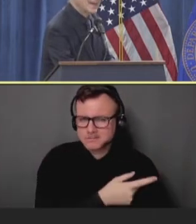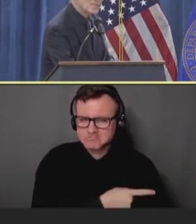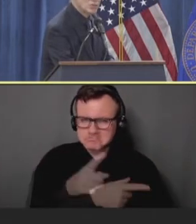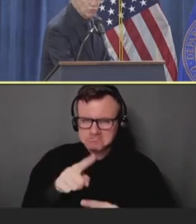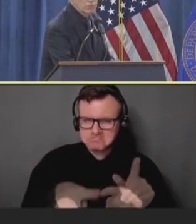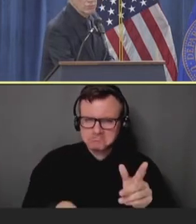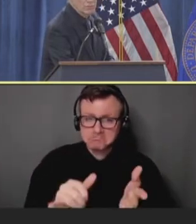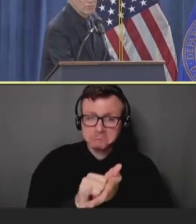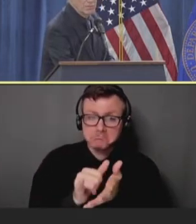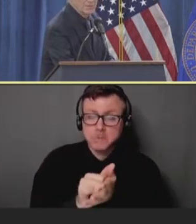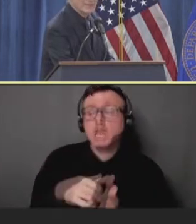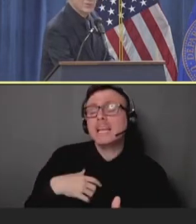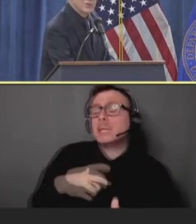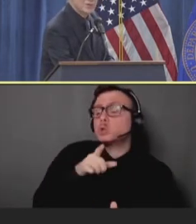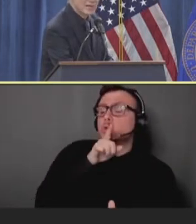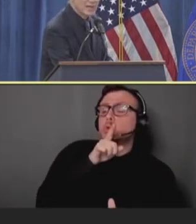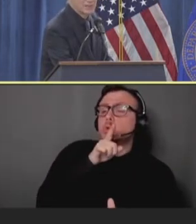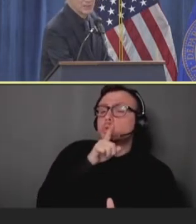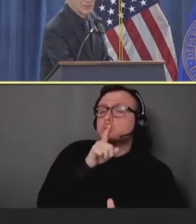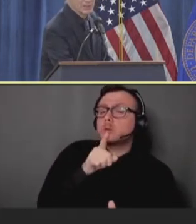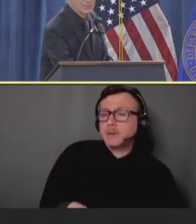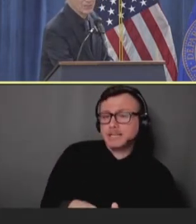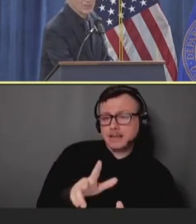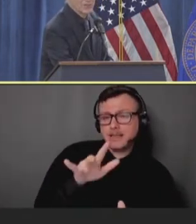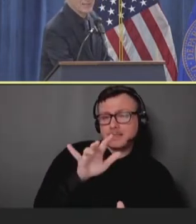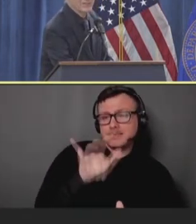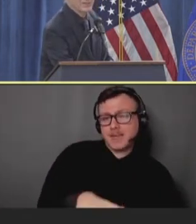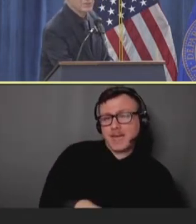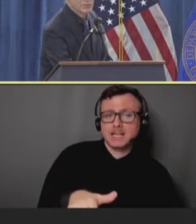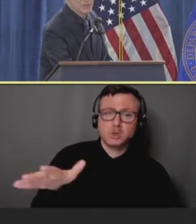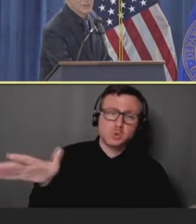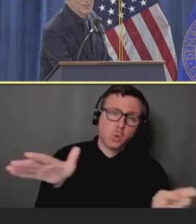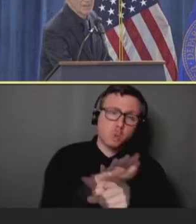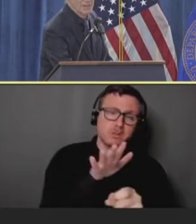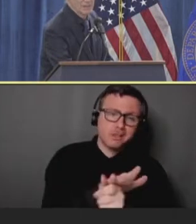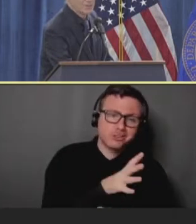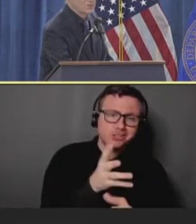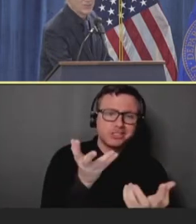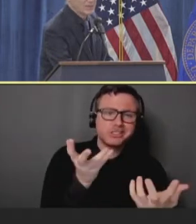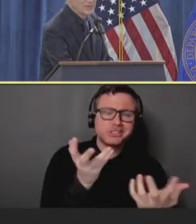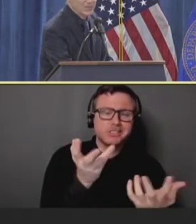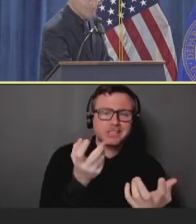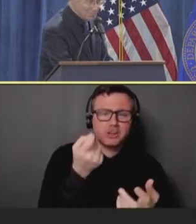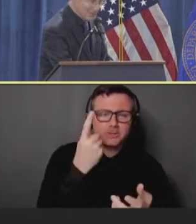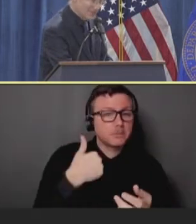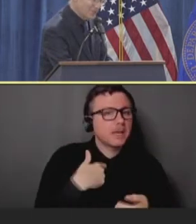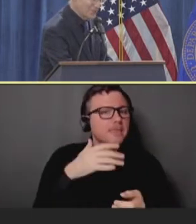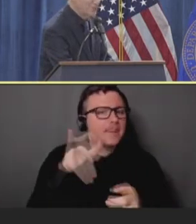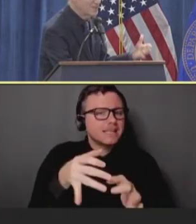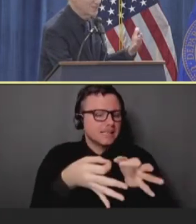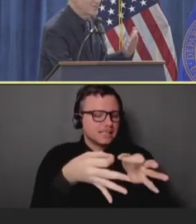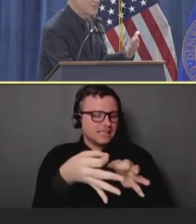That's true, but that's a tautology because of the definition.